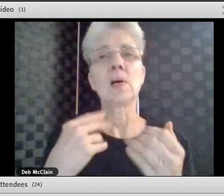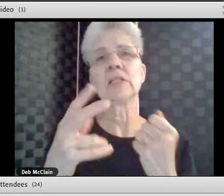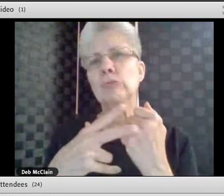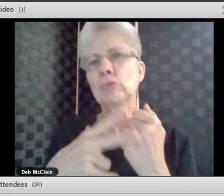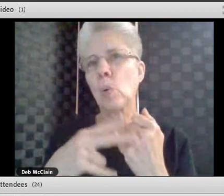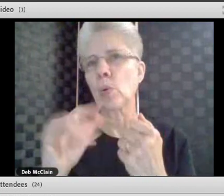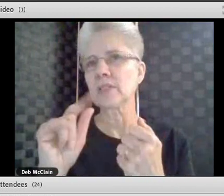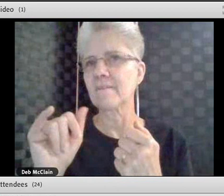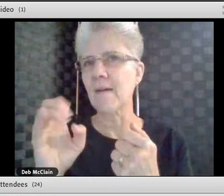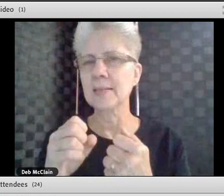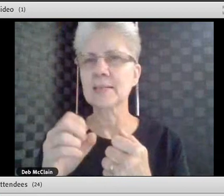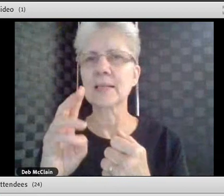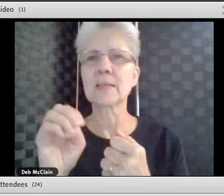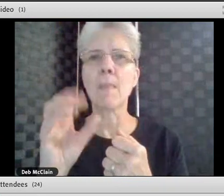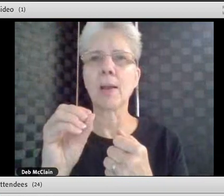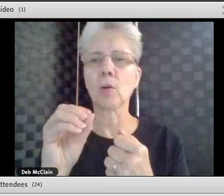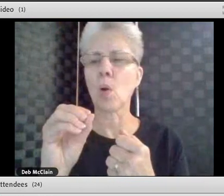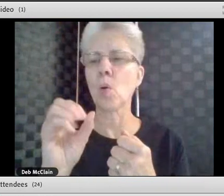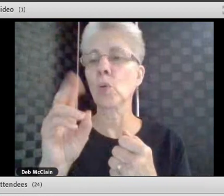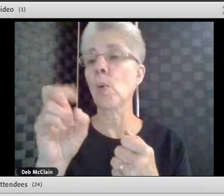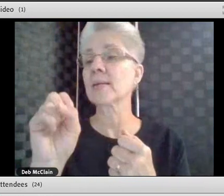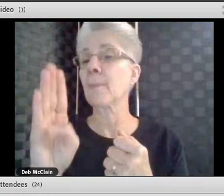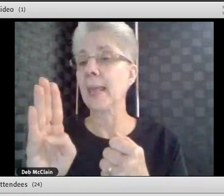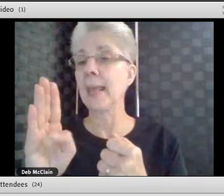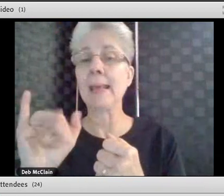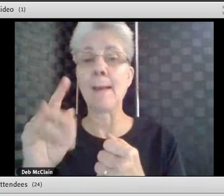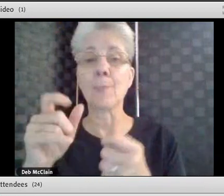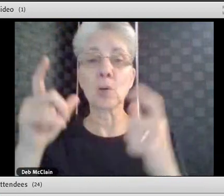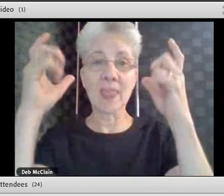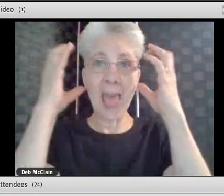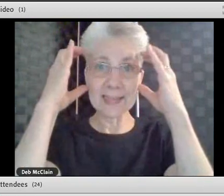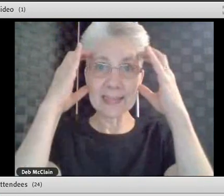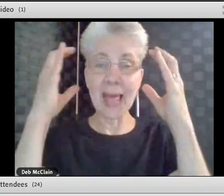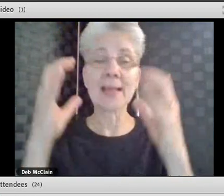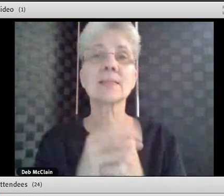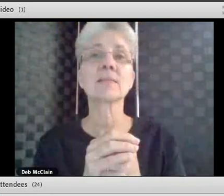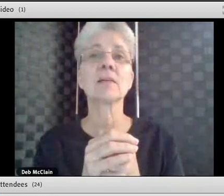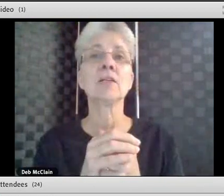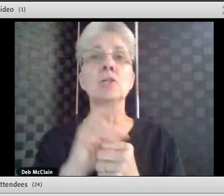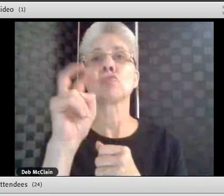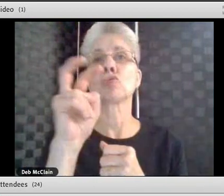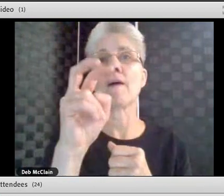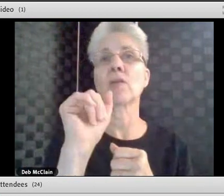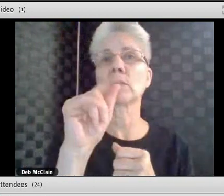like I said before, you know, storage devices, Micro USB cables, the actual headsets,